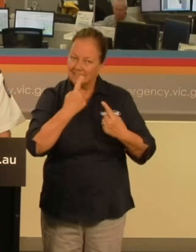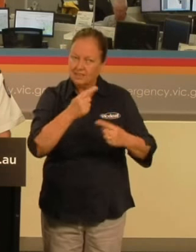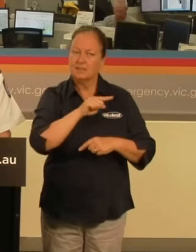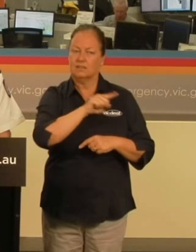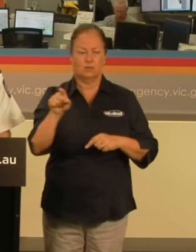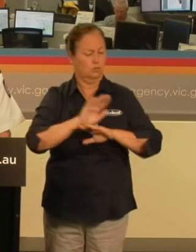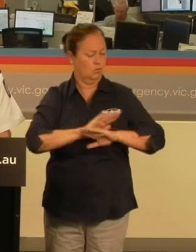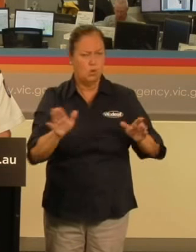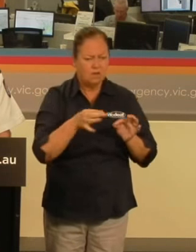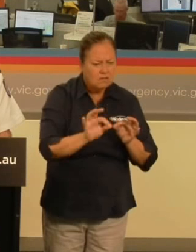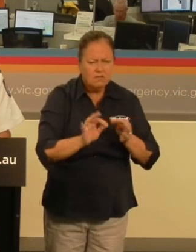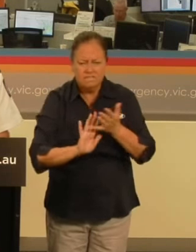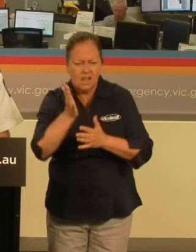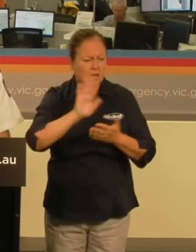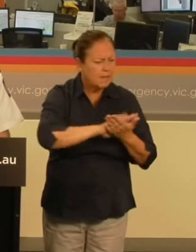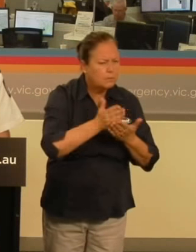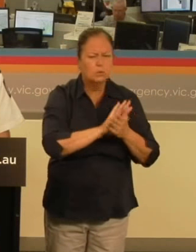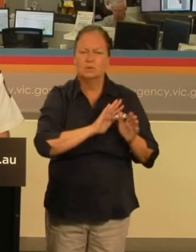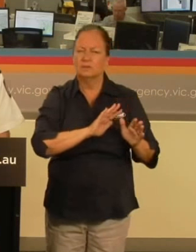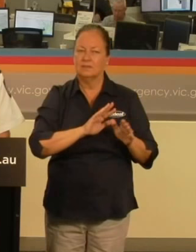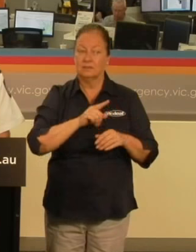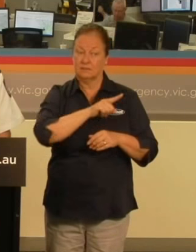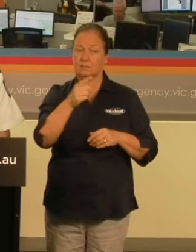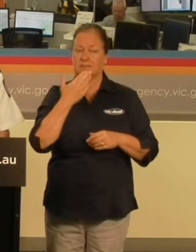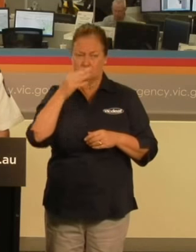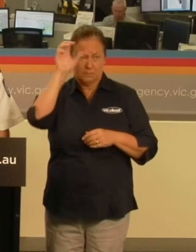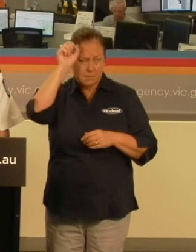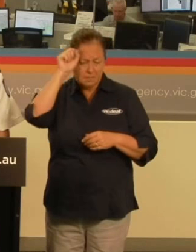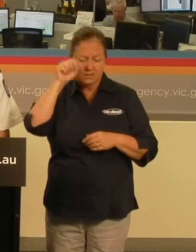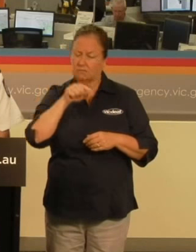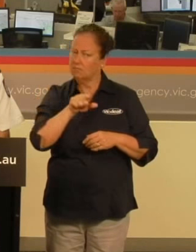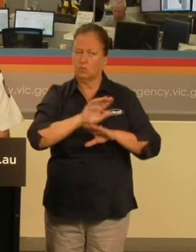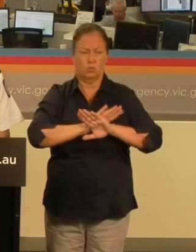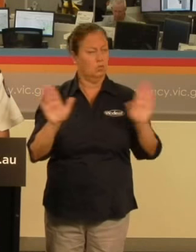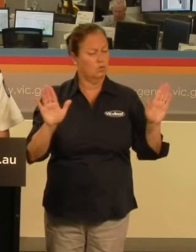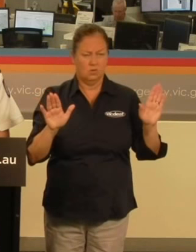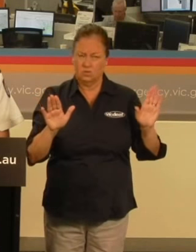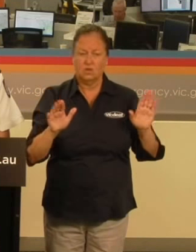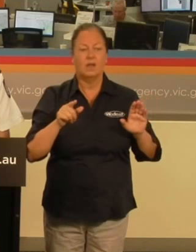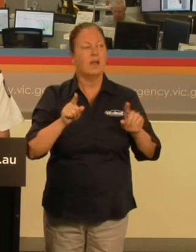people are reminded that it's illegal to have a fire in the open so